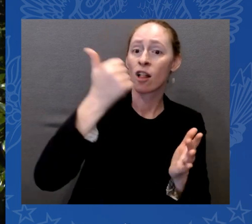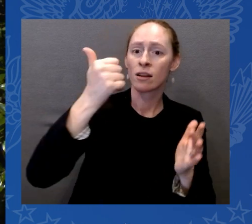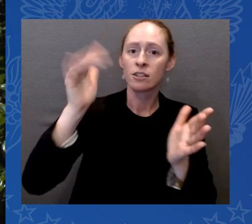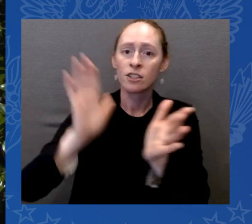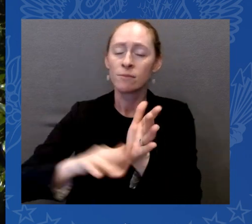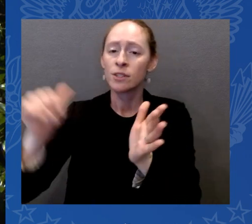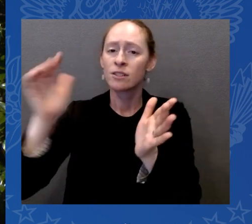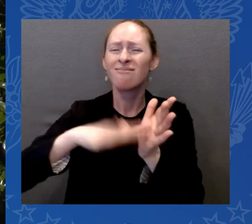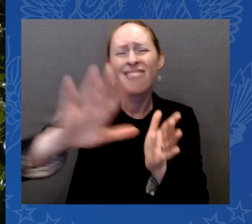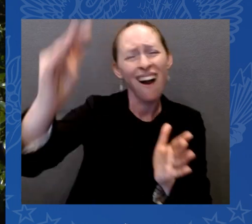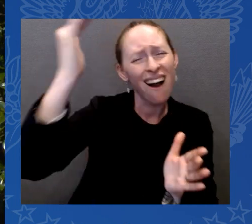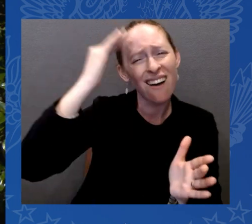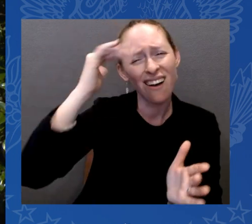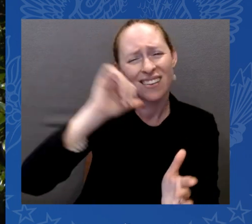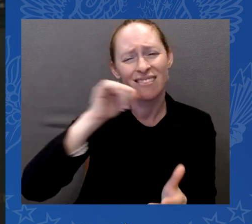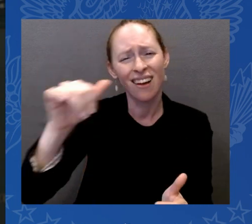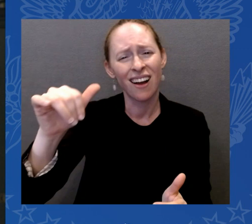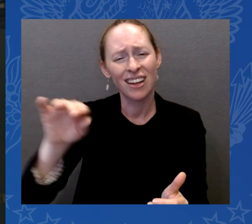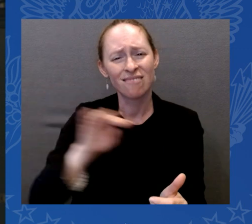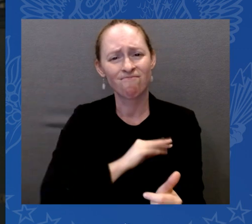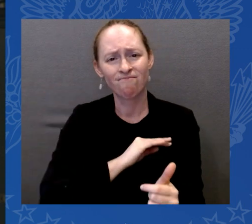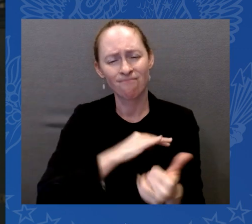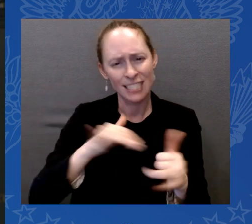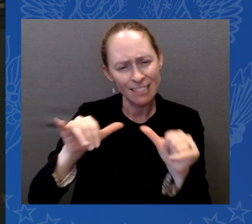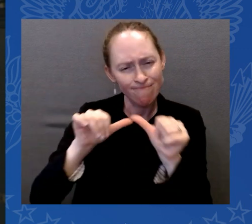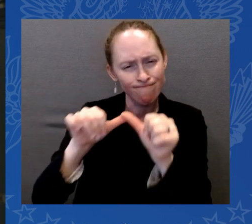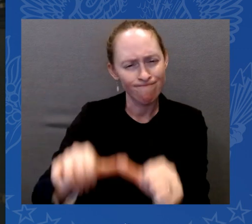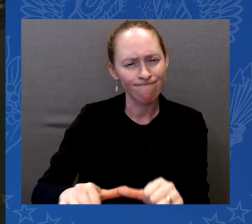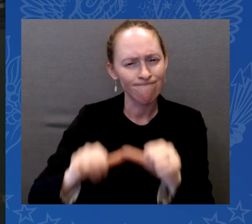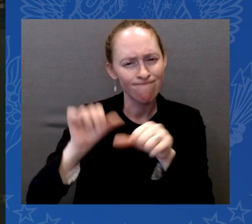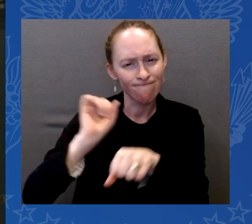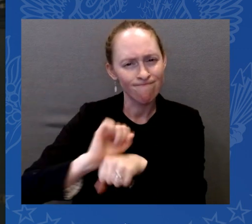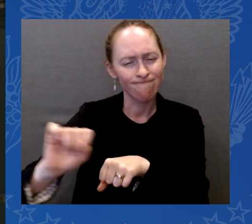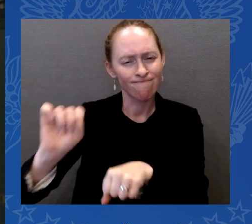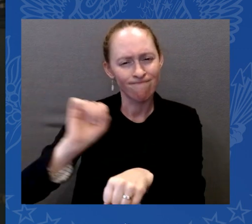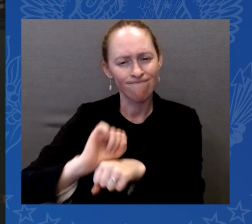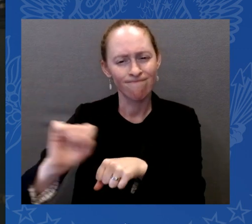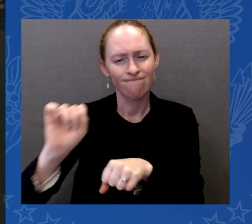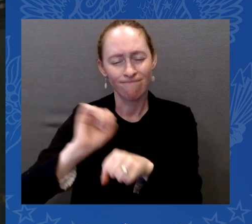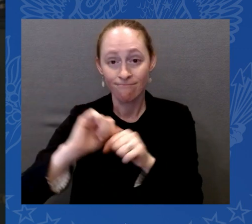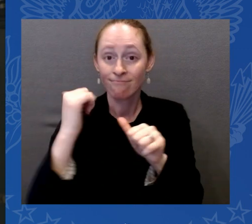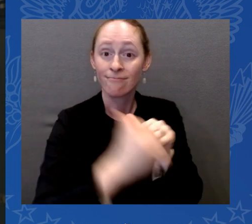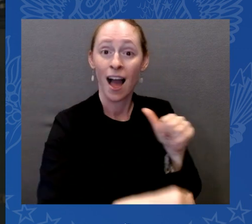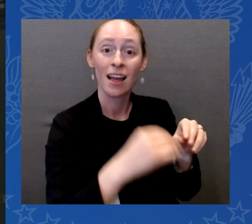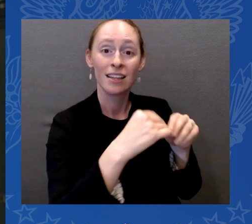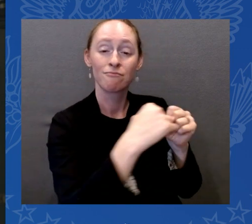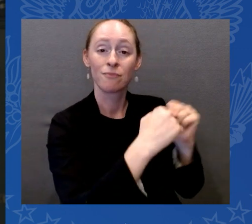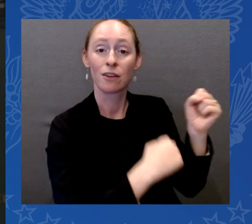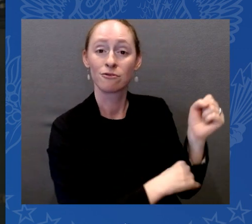We passed a once-in-a-generation Infrastructure Law that's going to modernize American roads, bridges, ports, airports; deliver clean water,